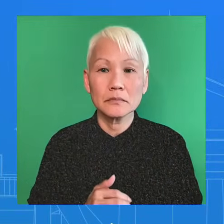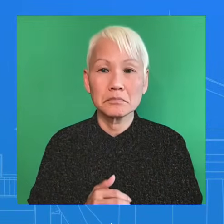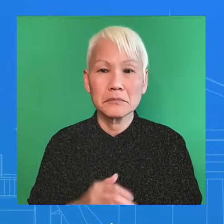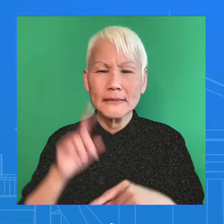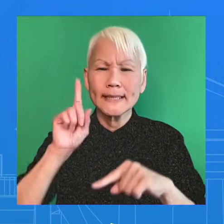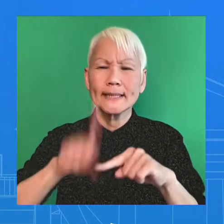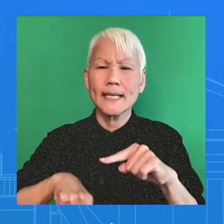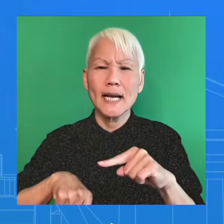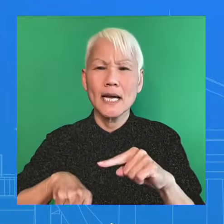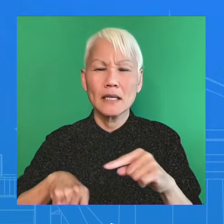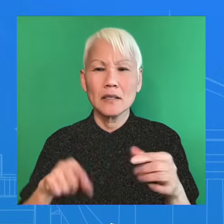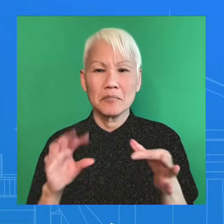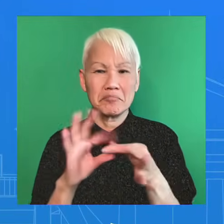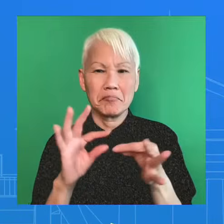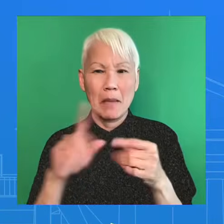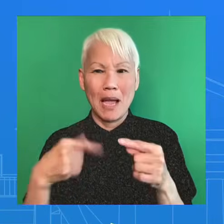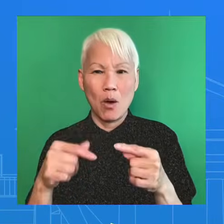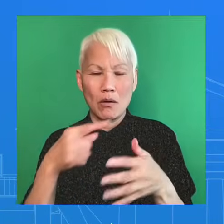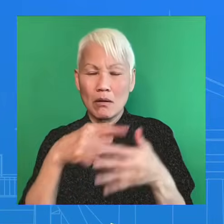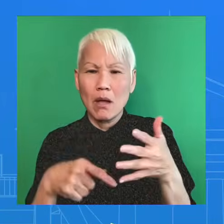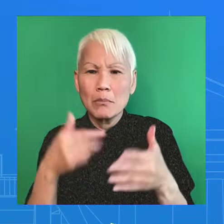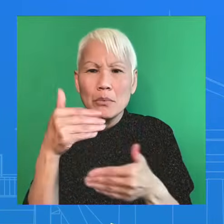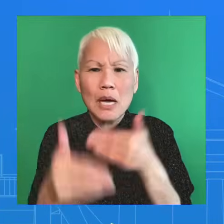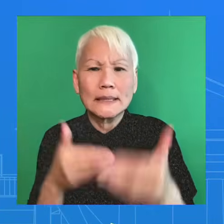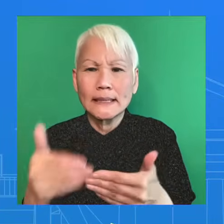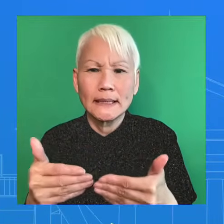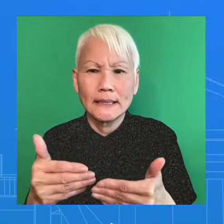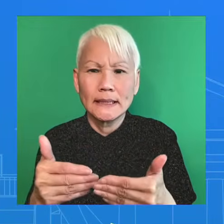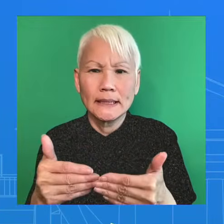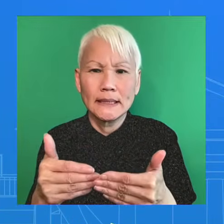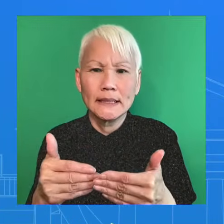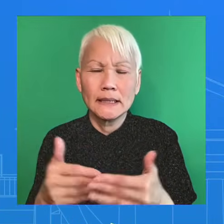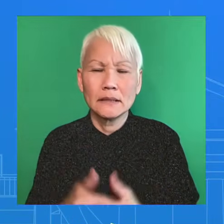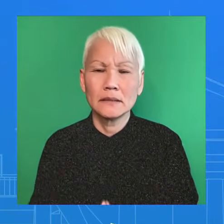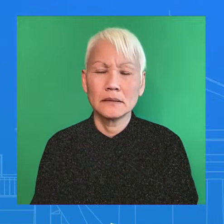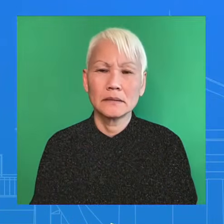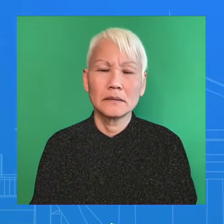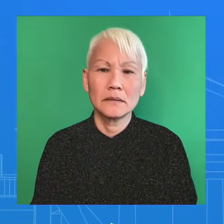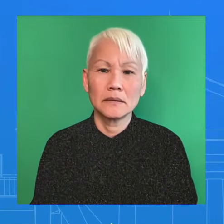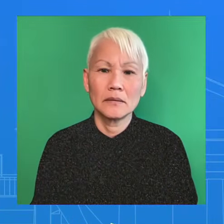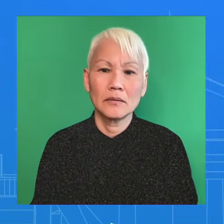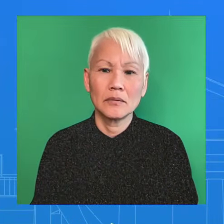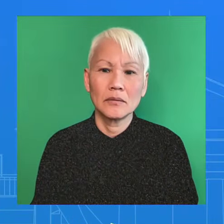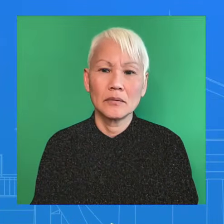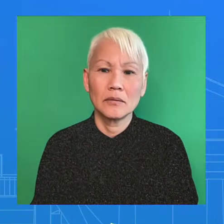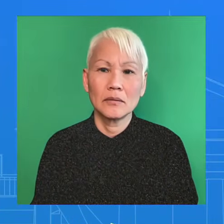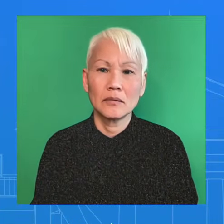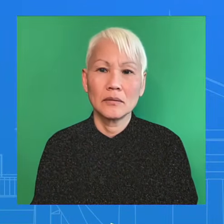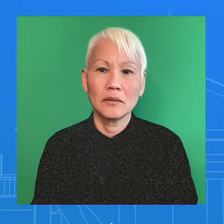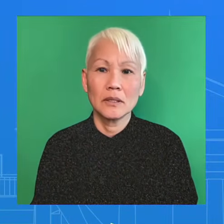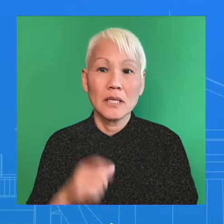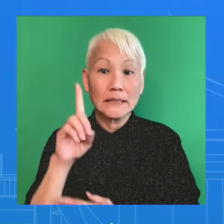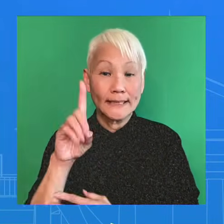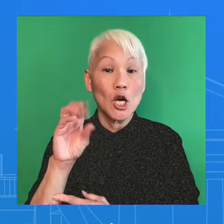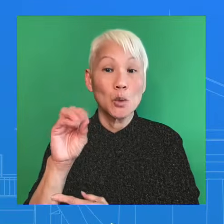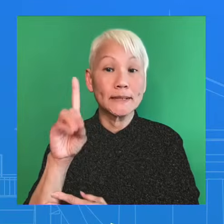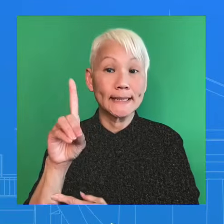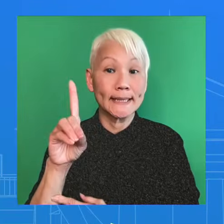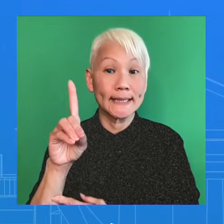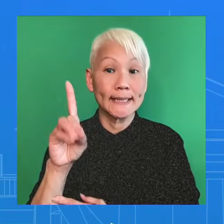and how it all runs down. Clearly, this is a Department of Defense that kind of led certainly led this operation,